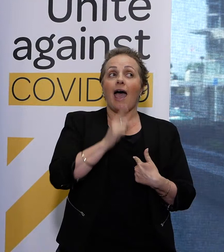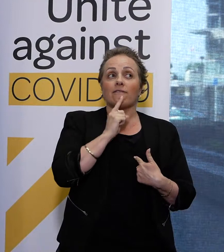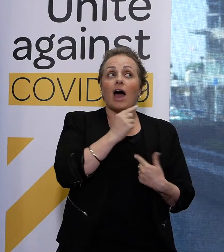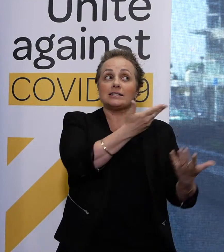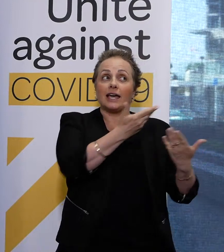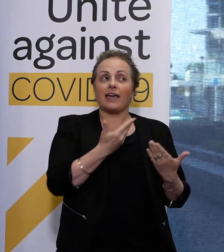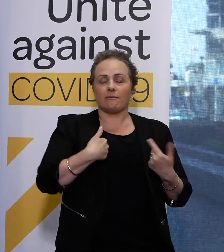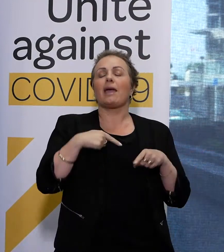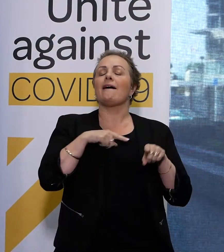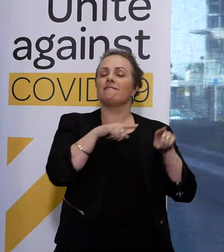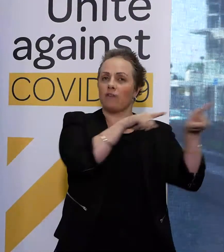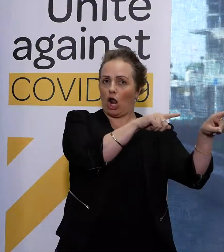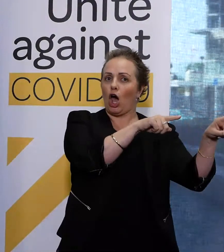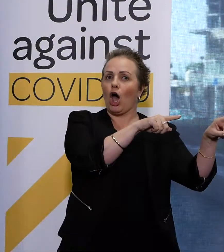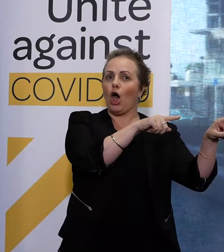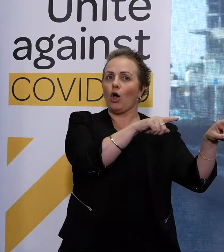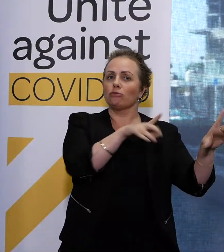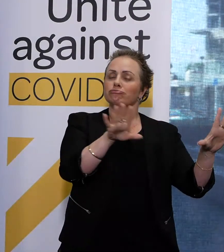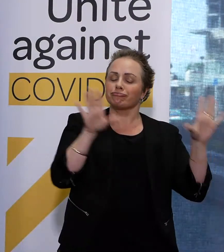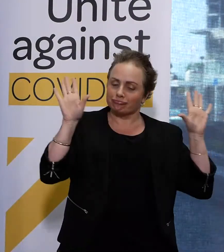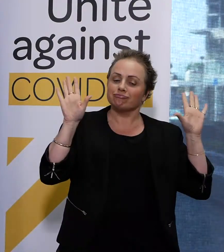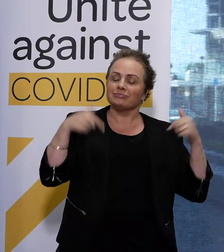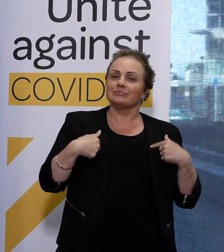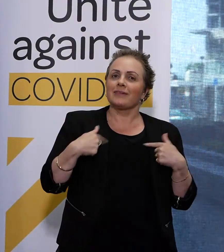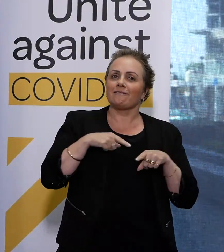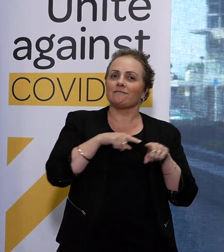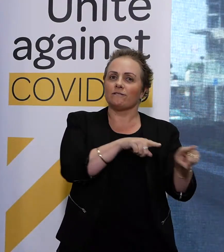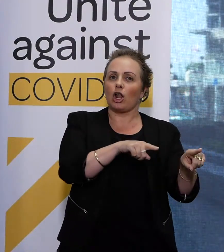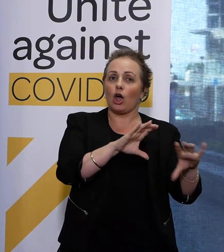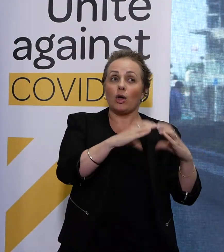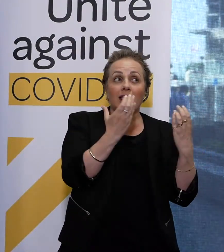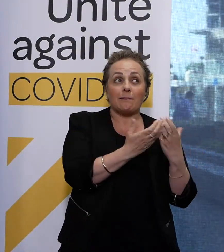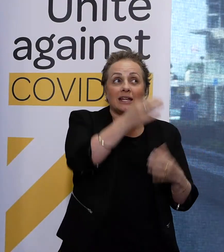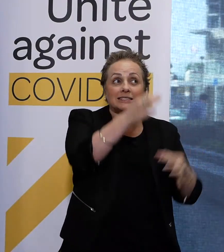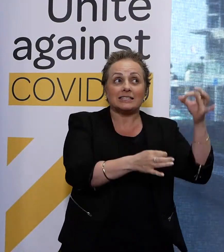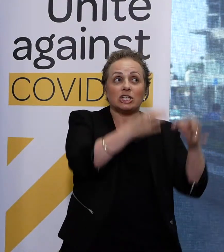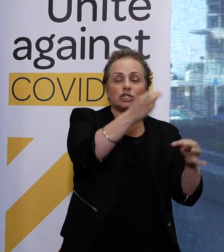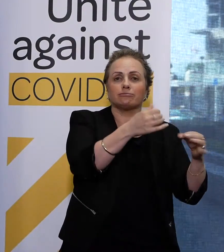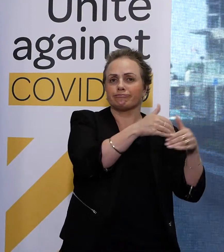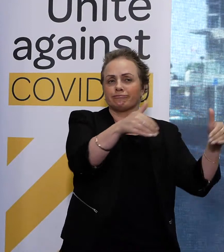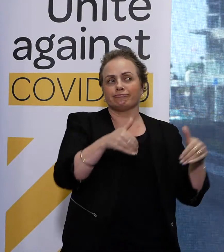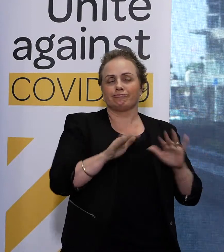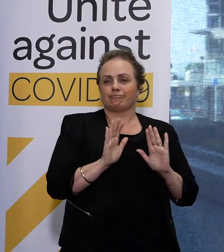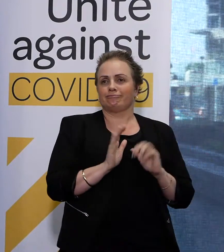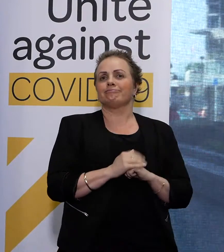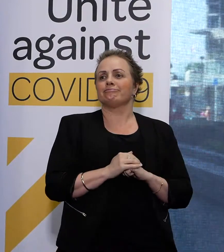and the extent to which they had informed cabinet's decisions. Sorry, one here, and then--